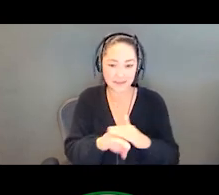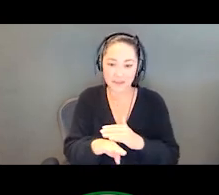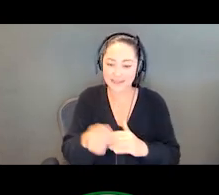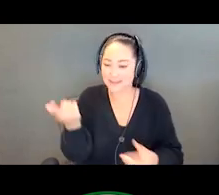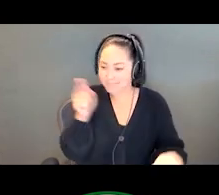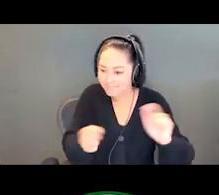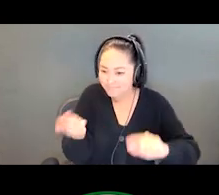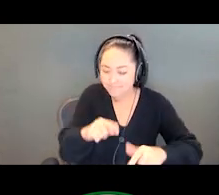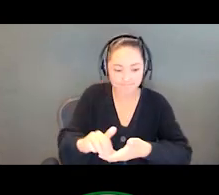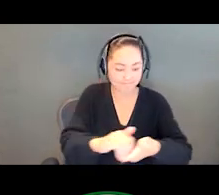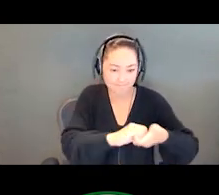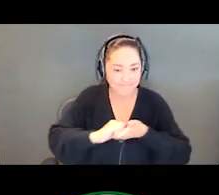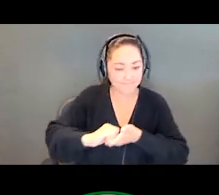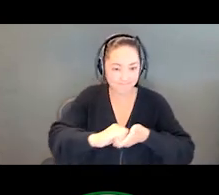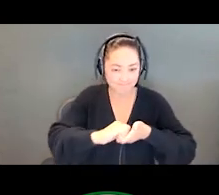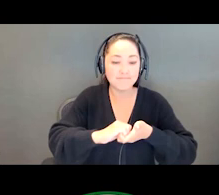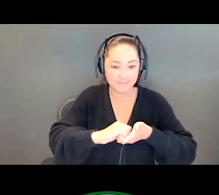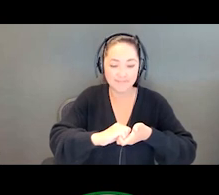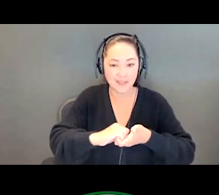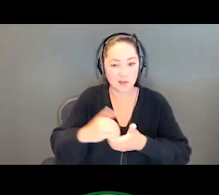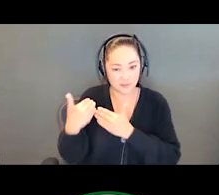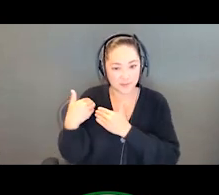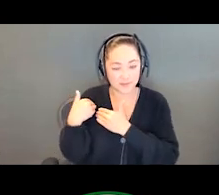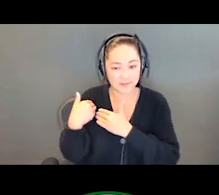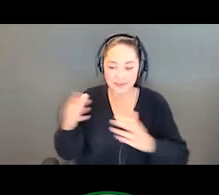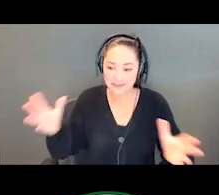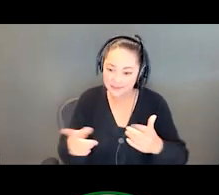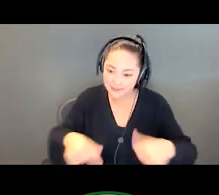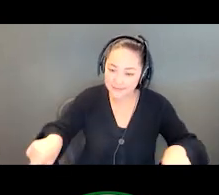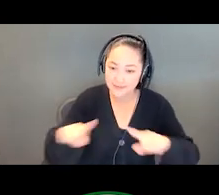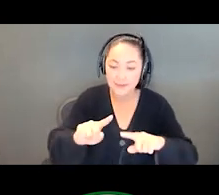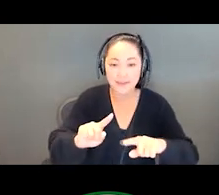to create more accessible spaces and equal opportunities for everyone.